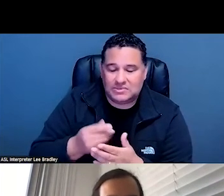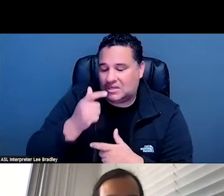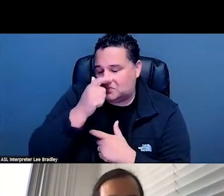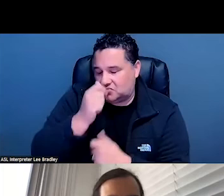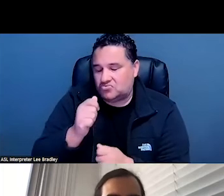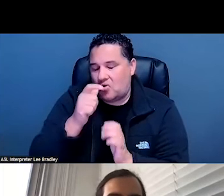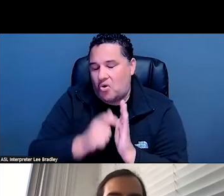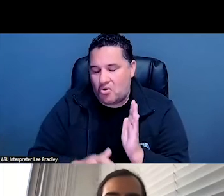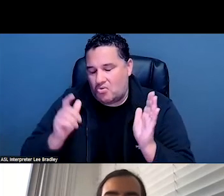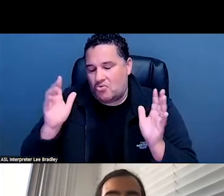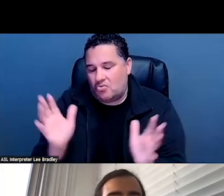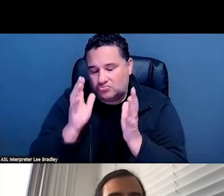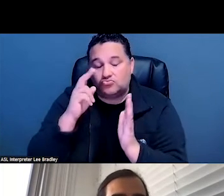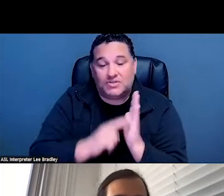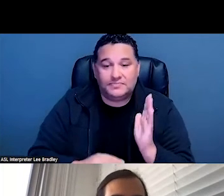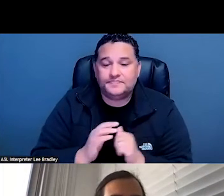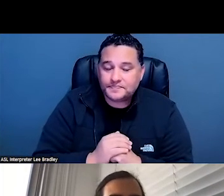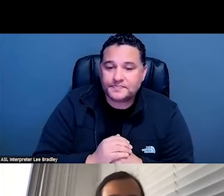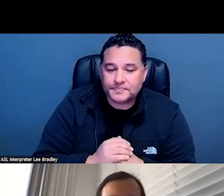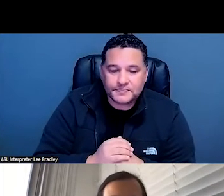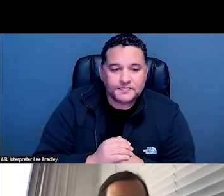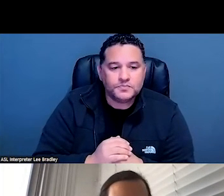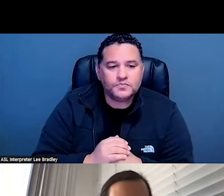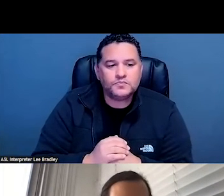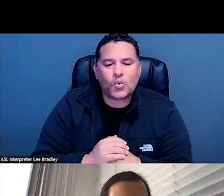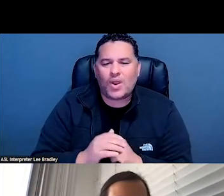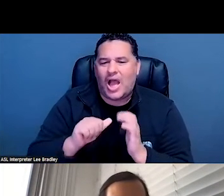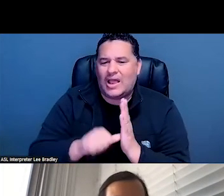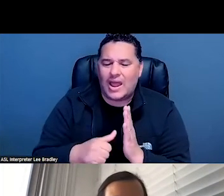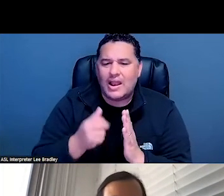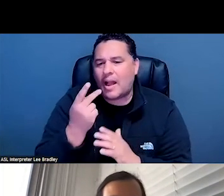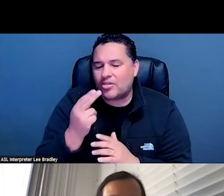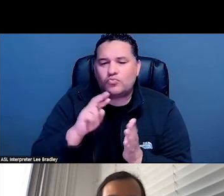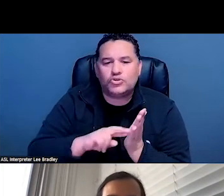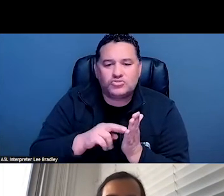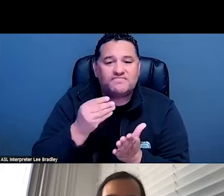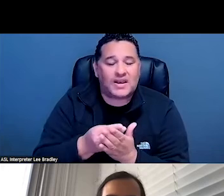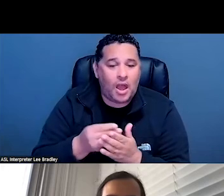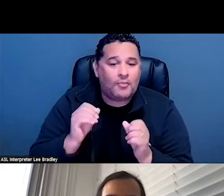ABIS RELATED EXCISE TAX FUNDING. INTERESTING ARTICLE I ENCOURAGE YOU TO READ . OTHERWISE